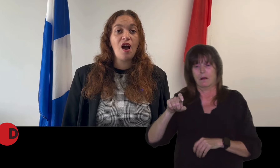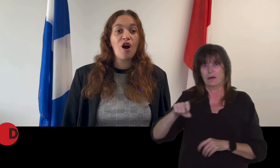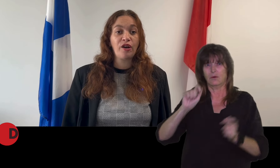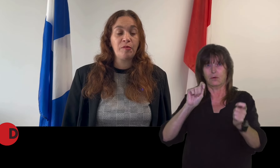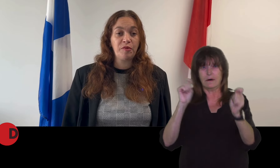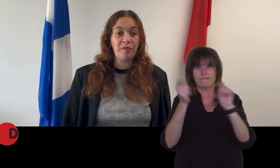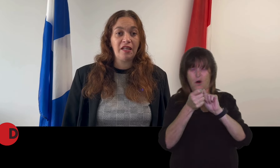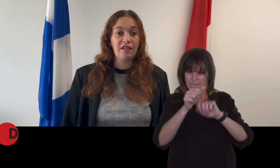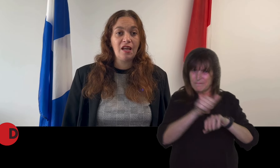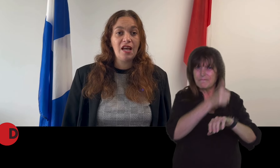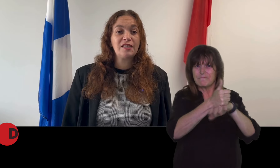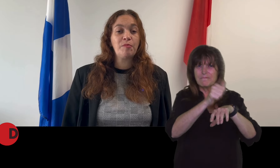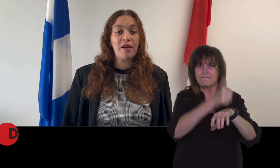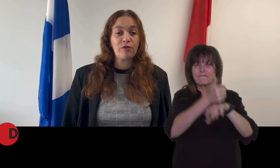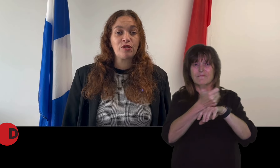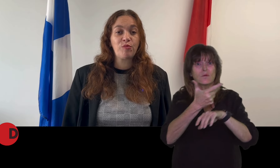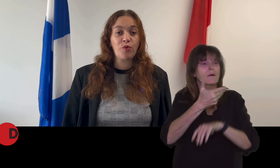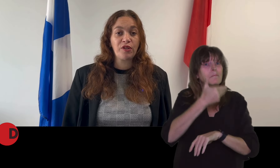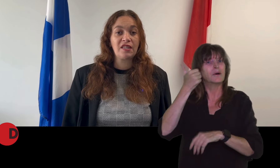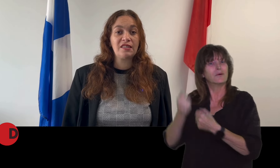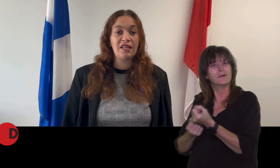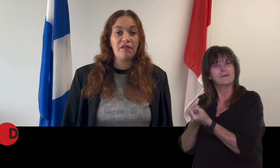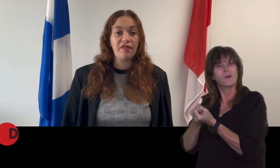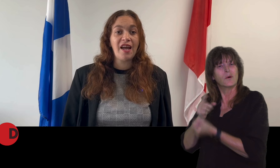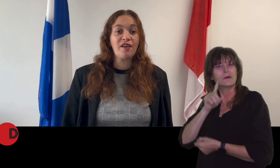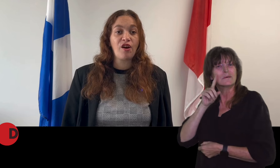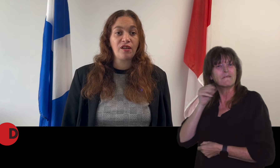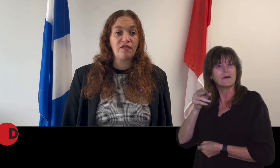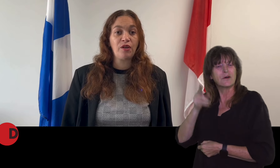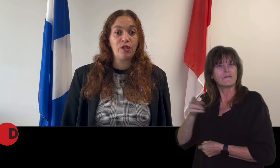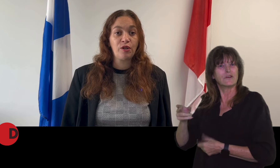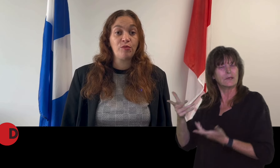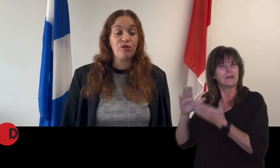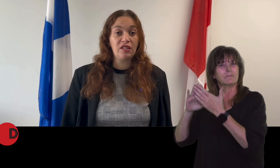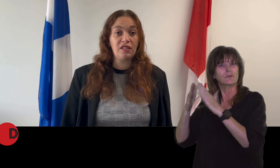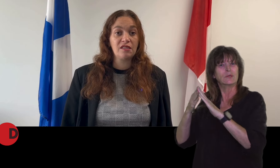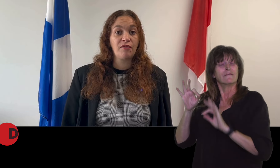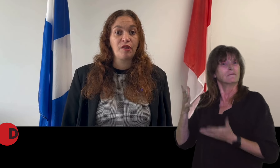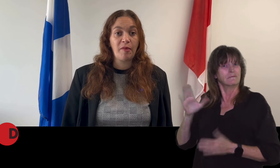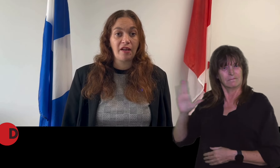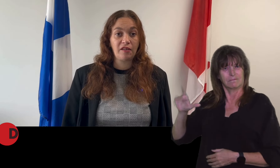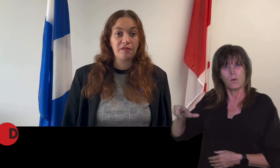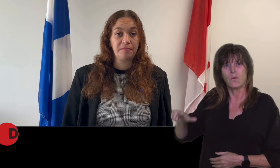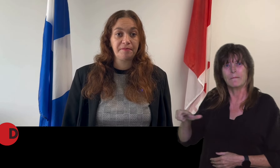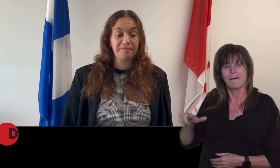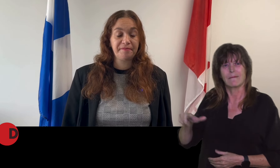reforms are implemented to better support the Deaf and hard-of-hearing communities of Quebec.